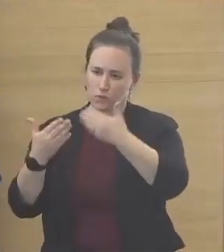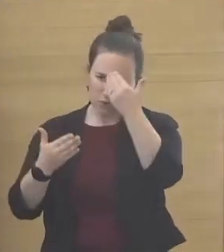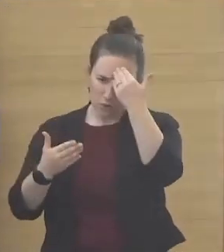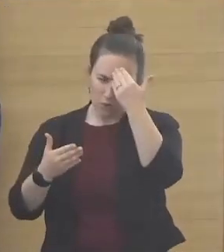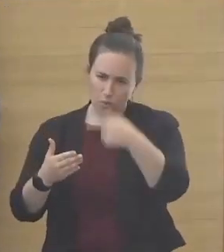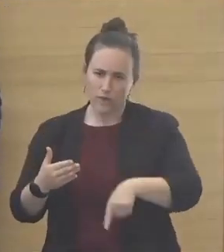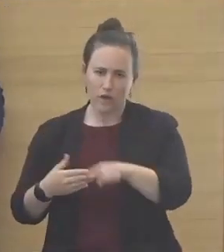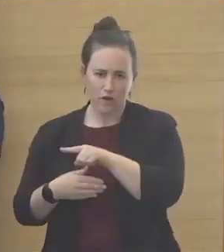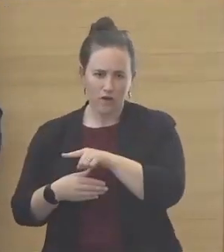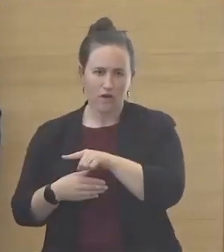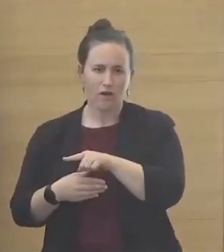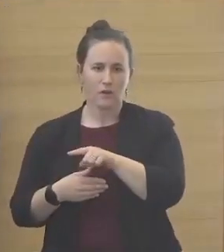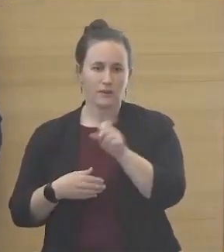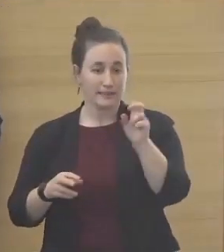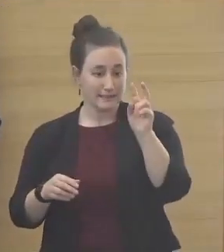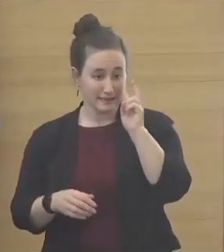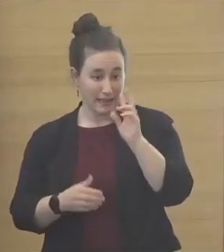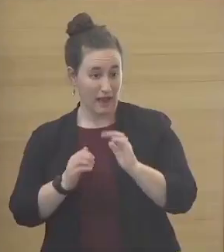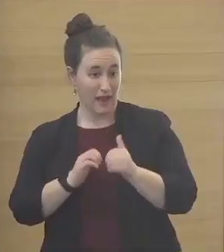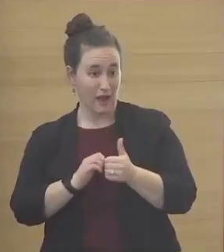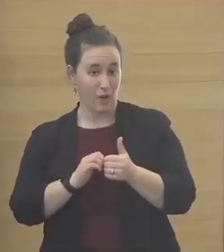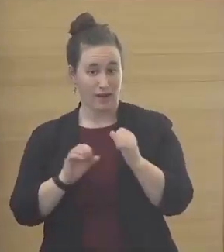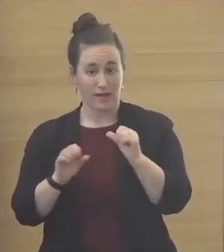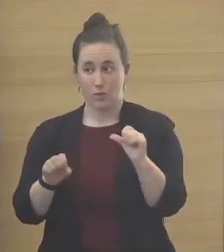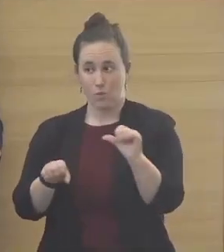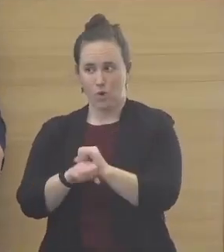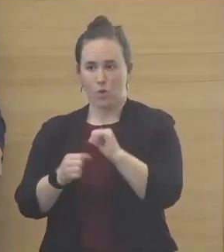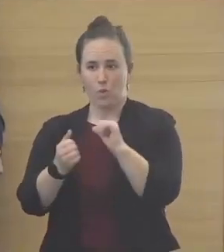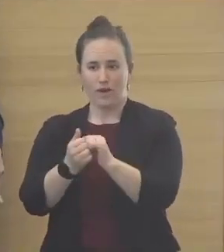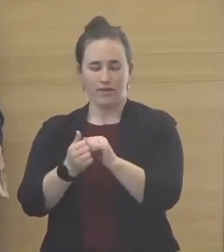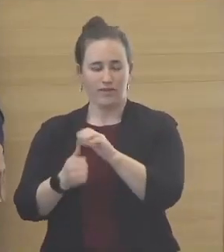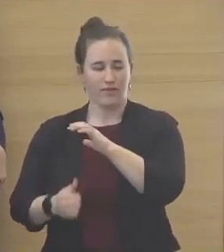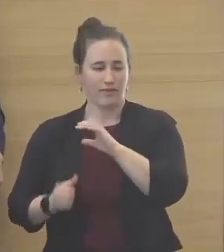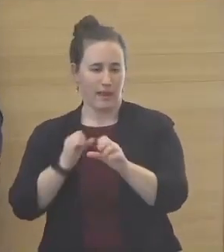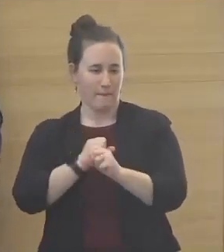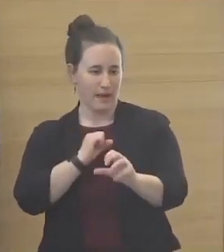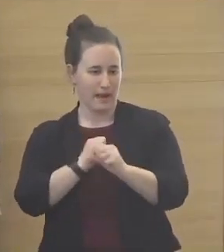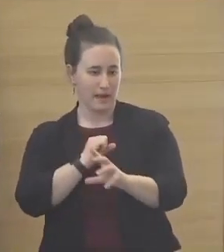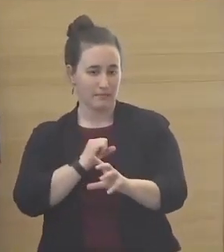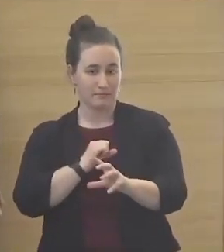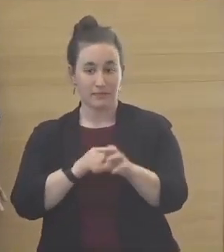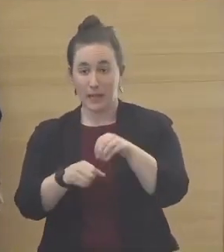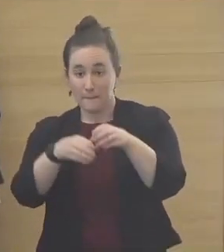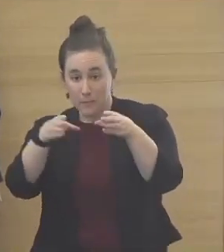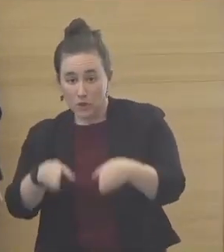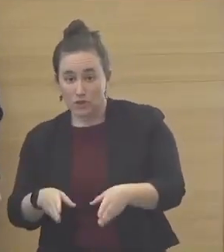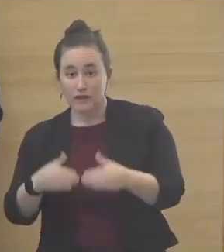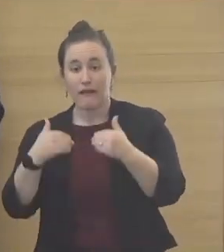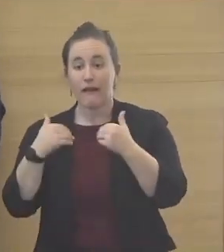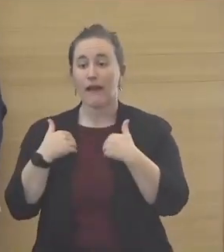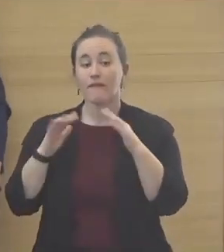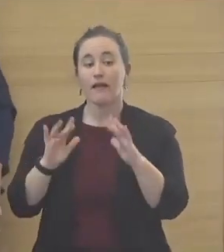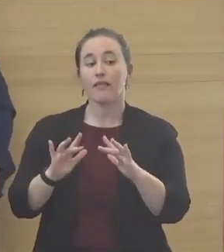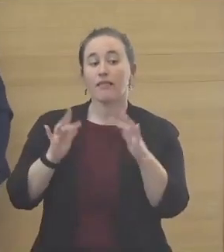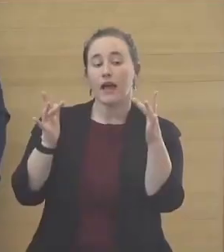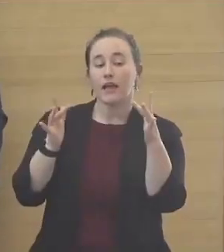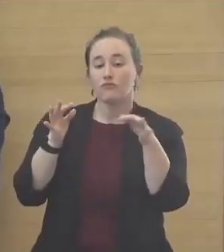see how you can work with their campaign. So if you're in person, we have a light reception in the back.